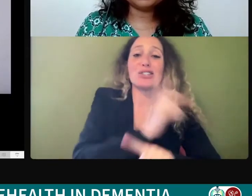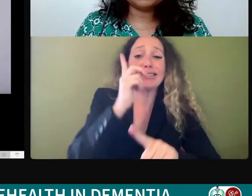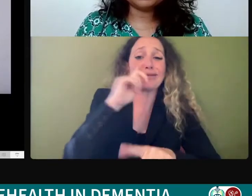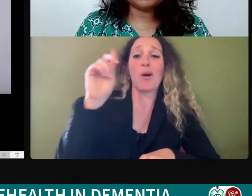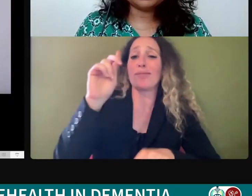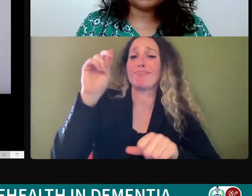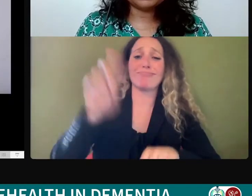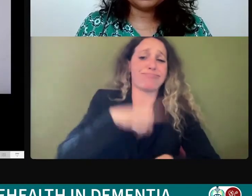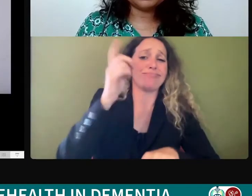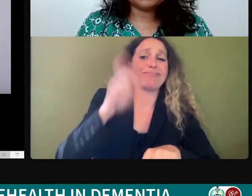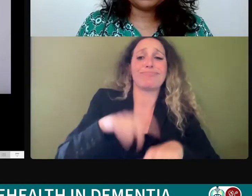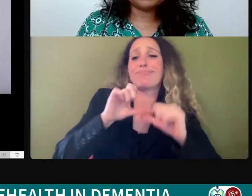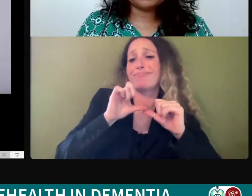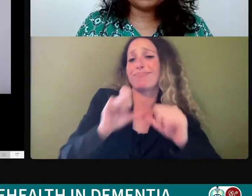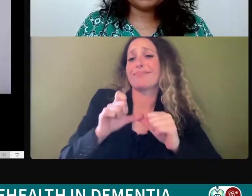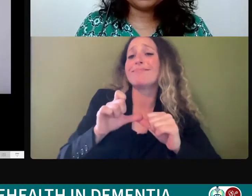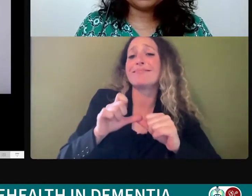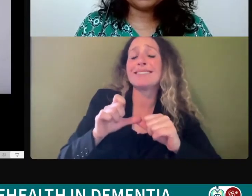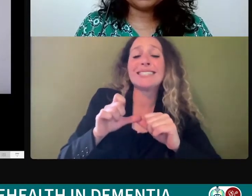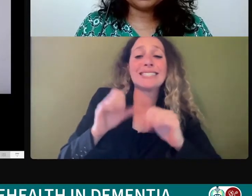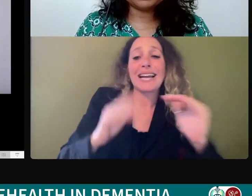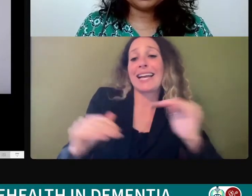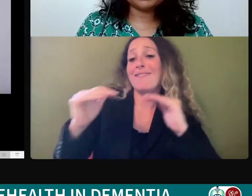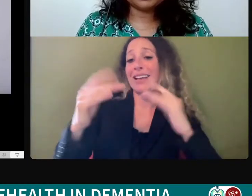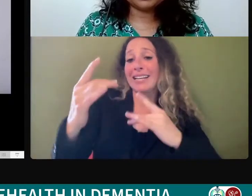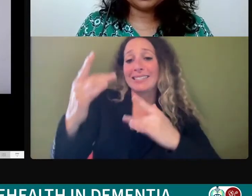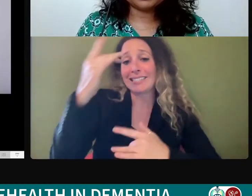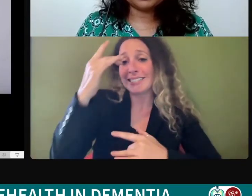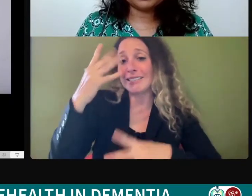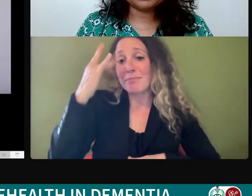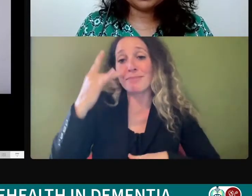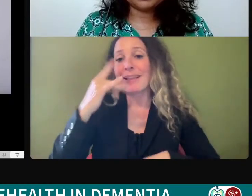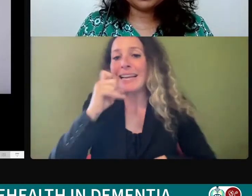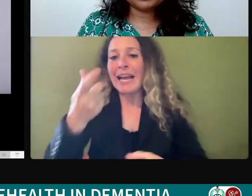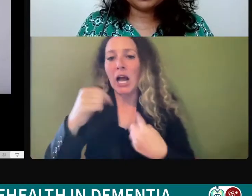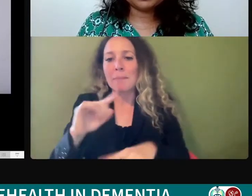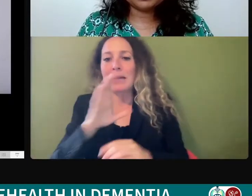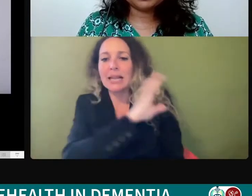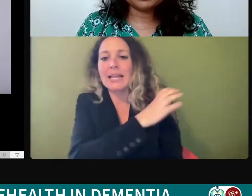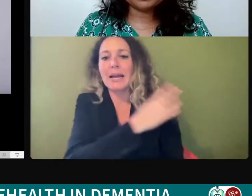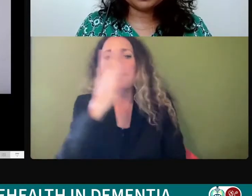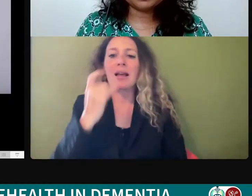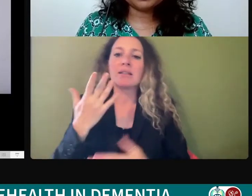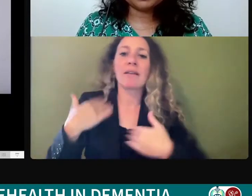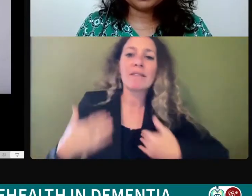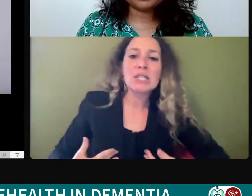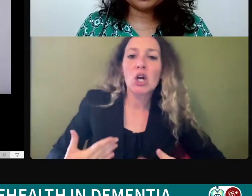didn't typically come to my clinic because of limitations of physical or distance.